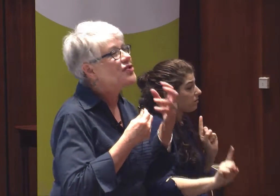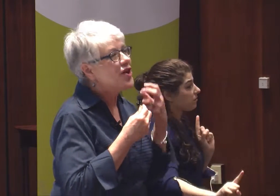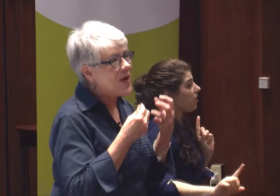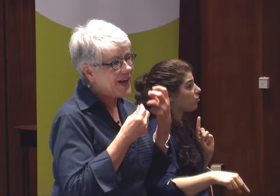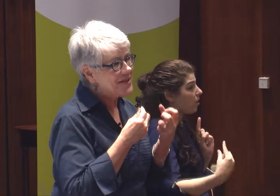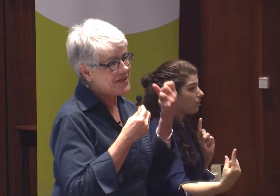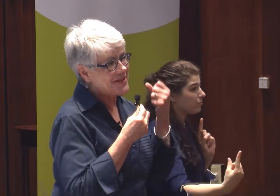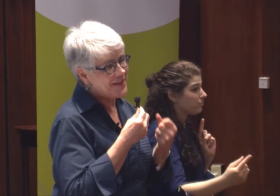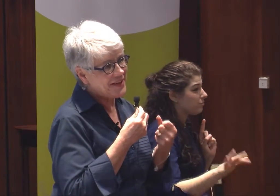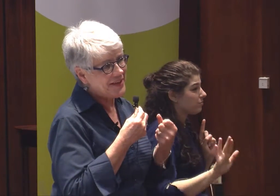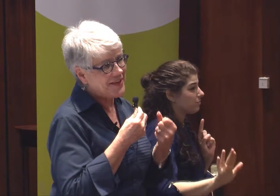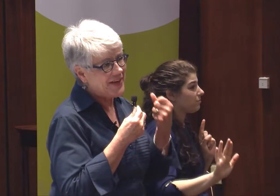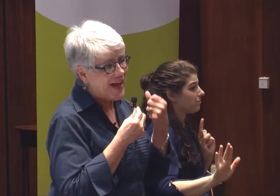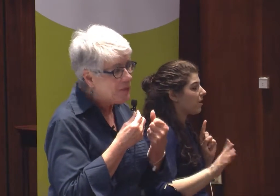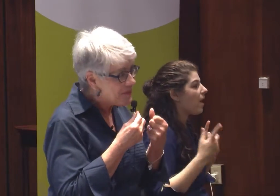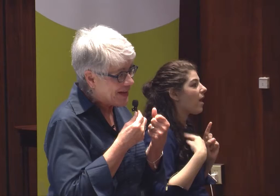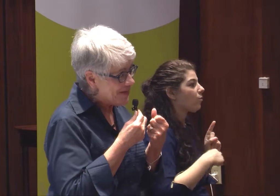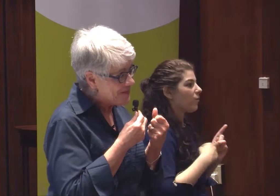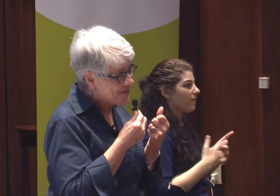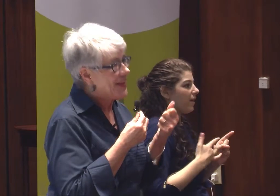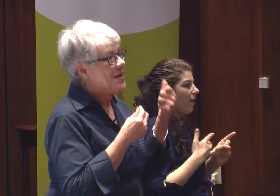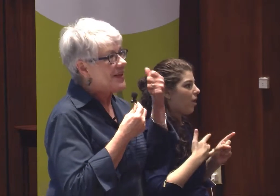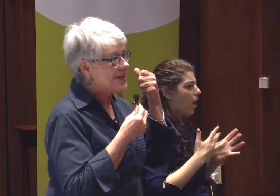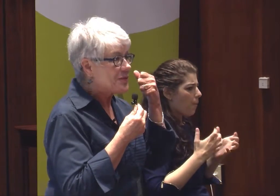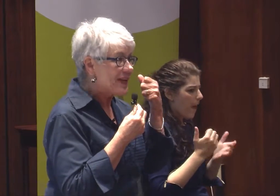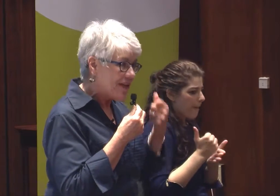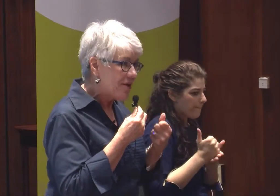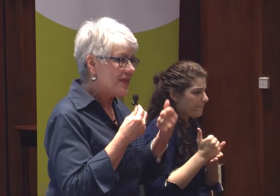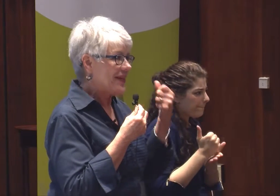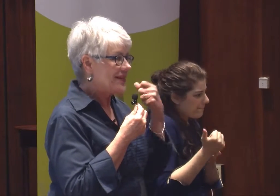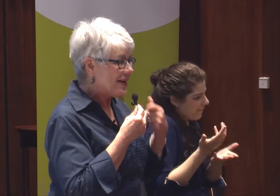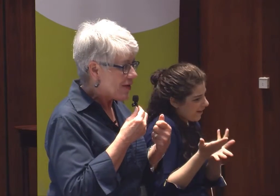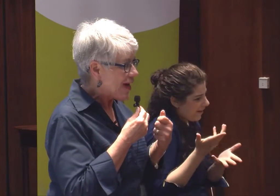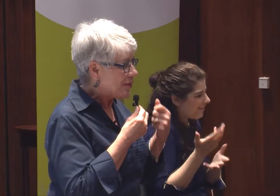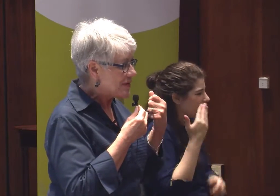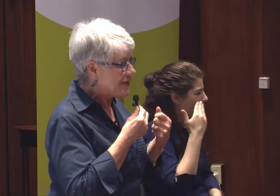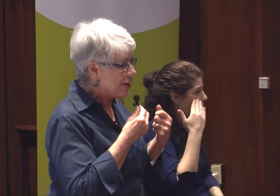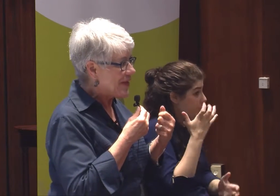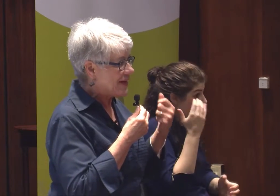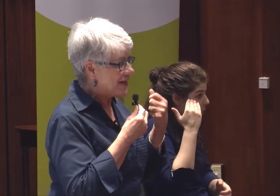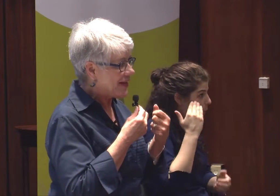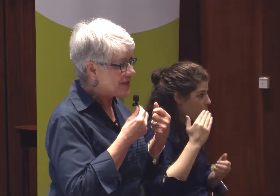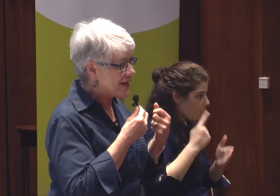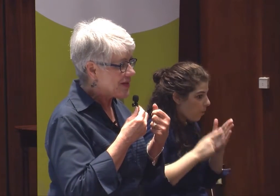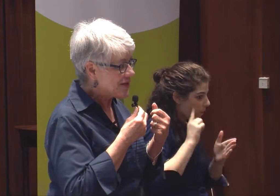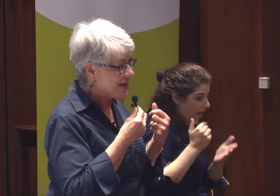are so anxious to get in there and help them because we know things that will help develop mentally and educationally,